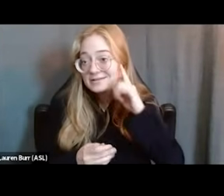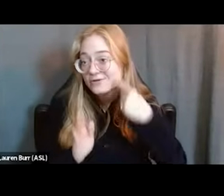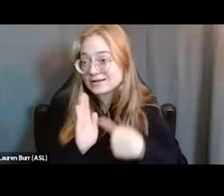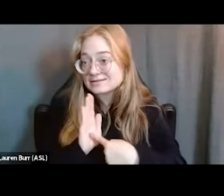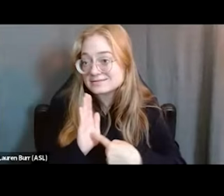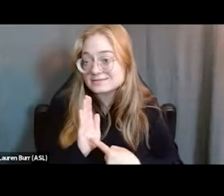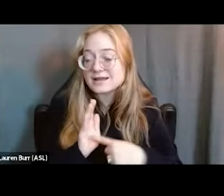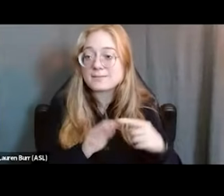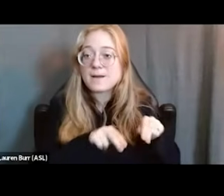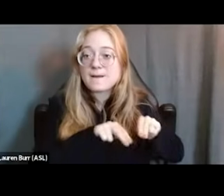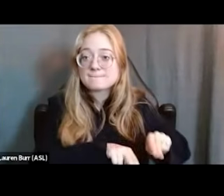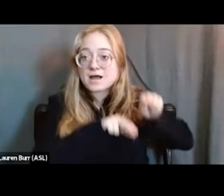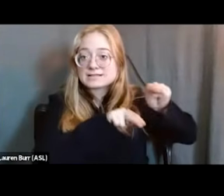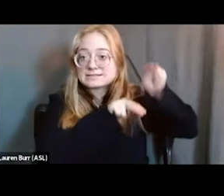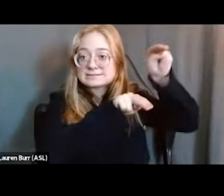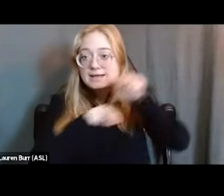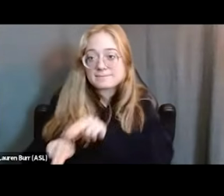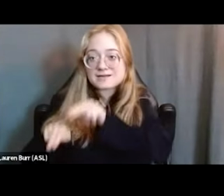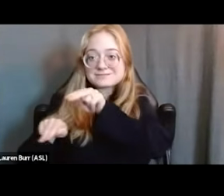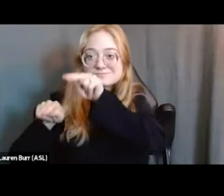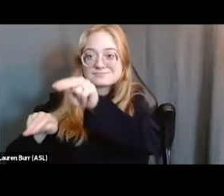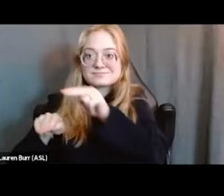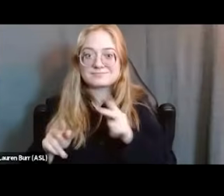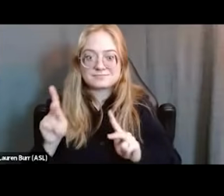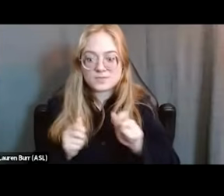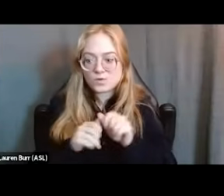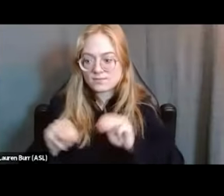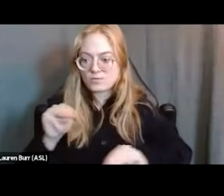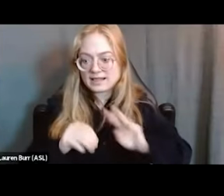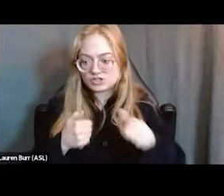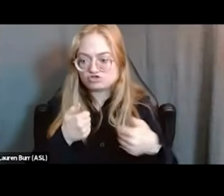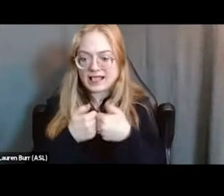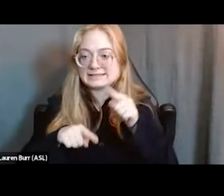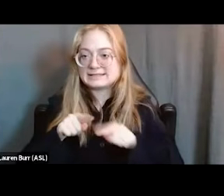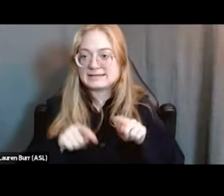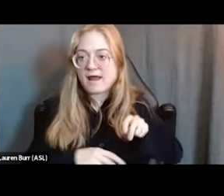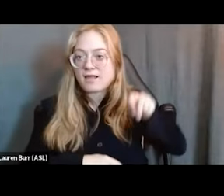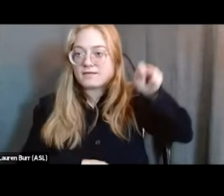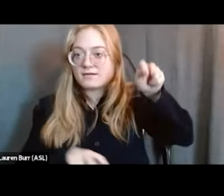especially to older adults or folks with mobility challenges. There's also significant barriers